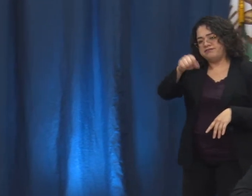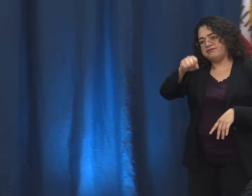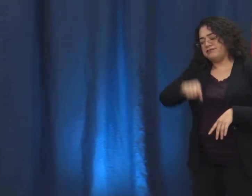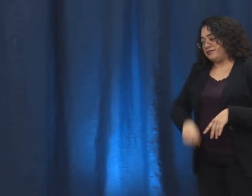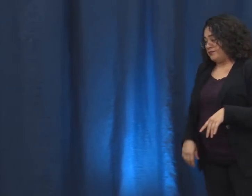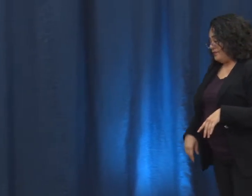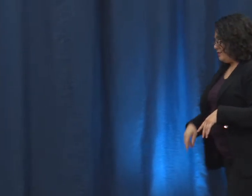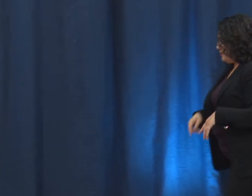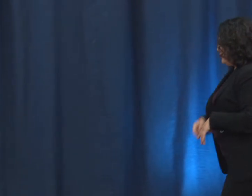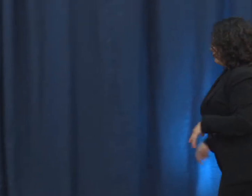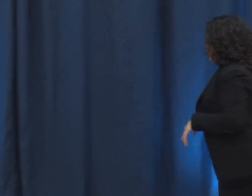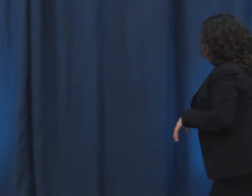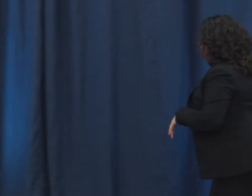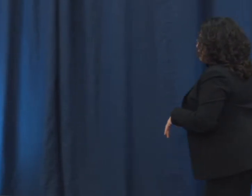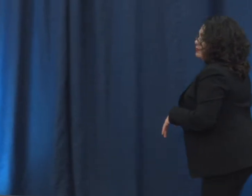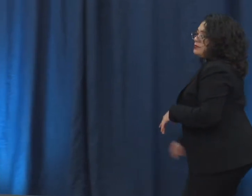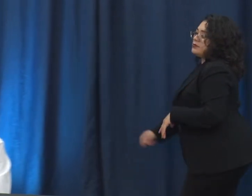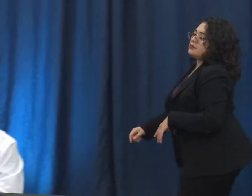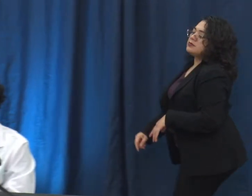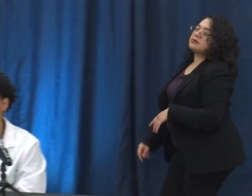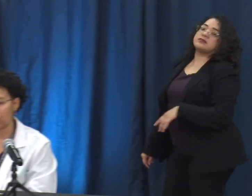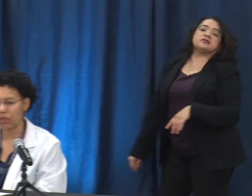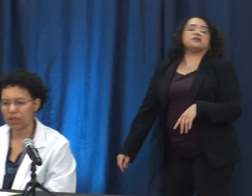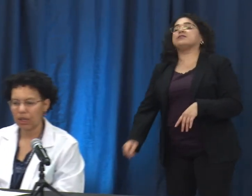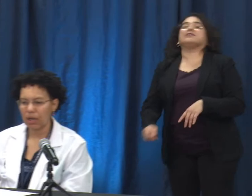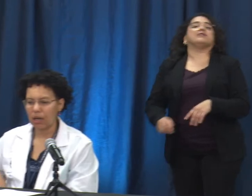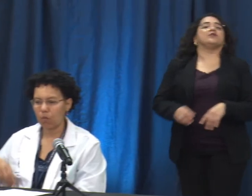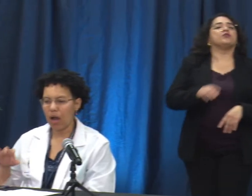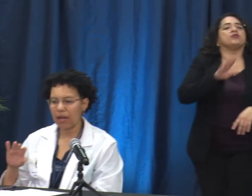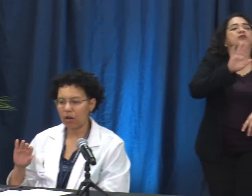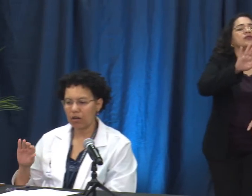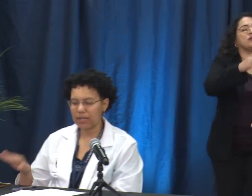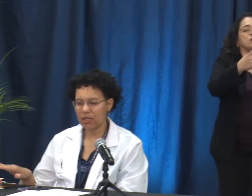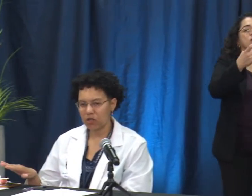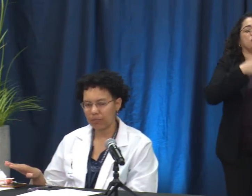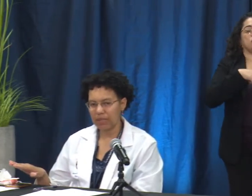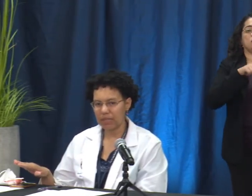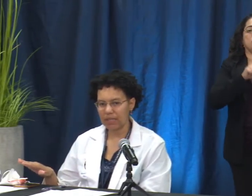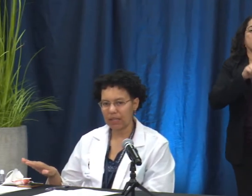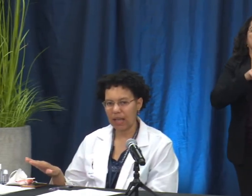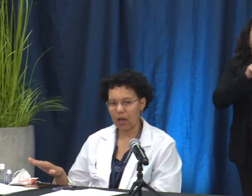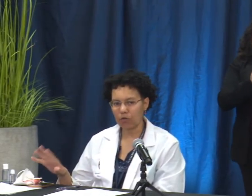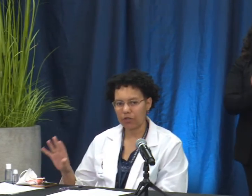part of your question which was about why are essential businesses allowed to